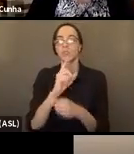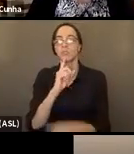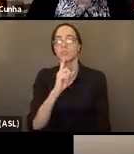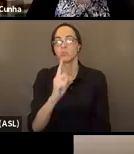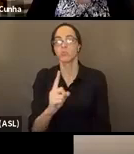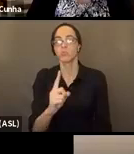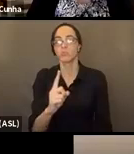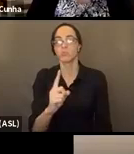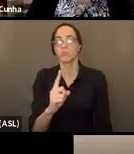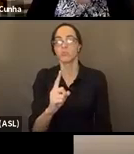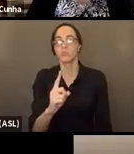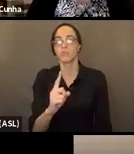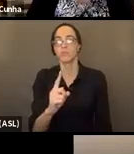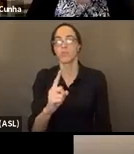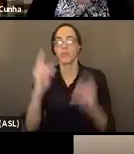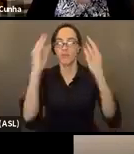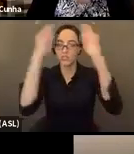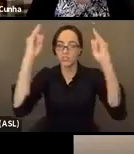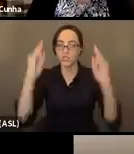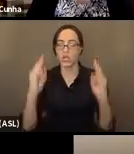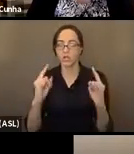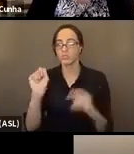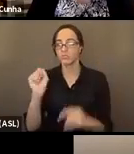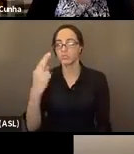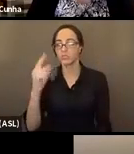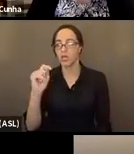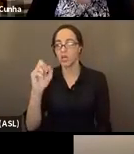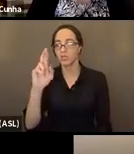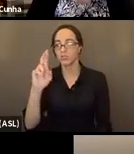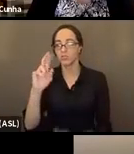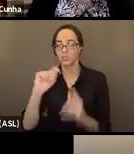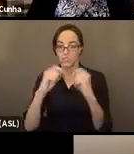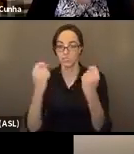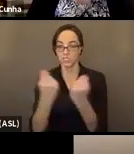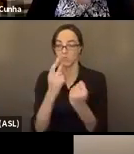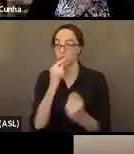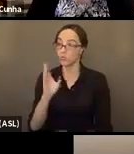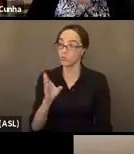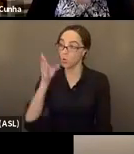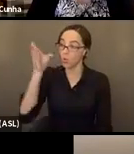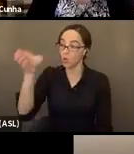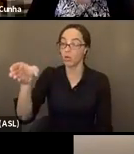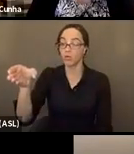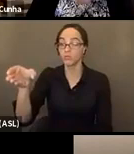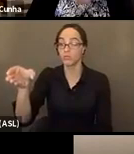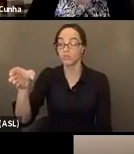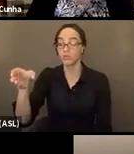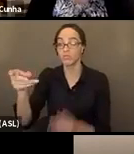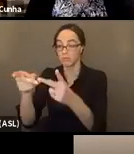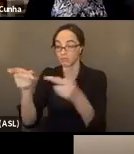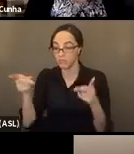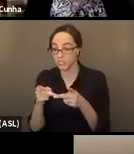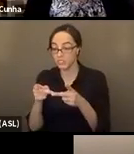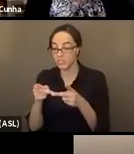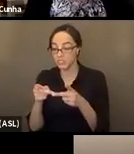you know the shelter teams that go out to the sites include a significant number of bilingual